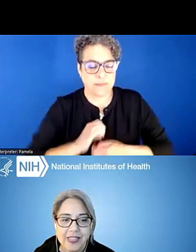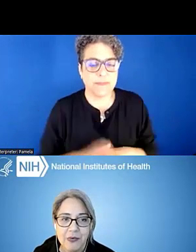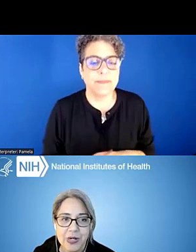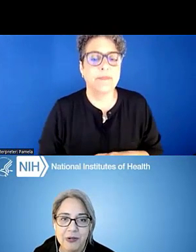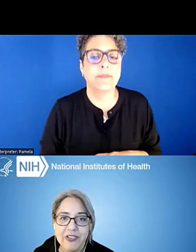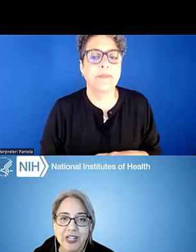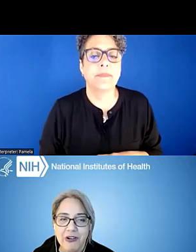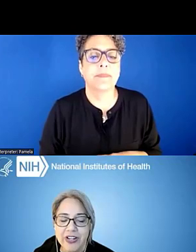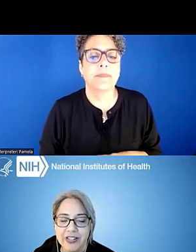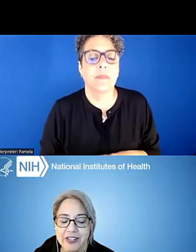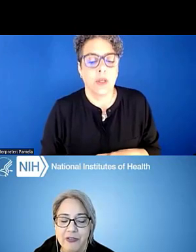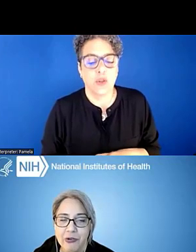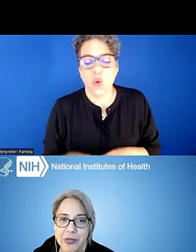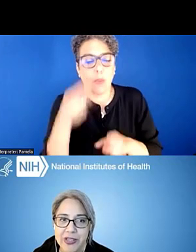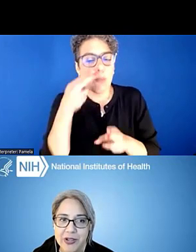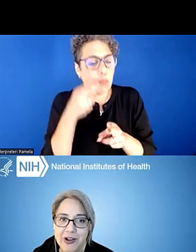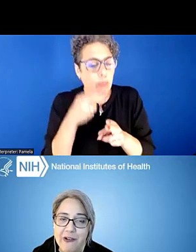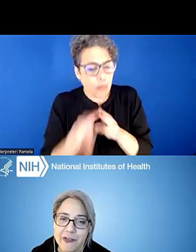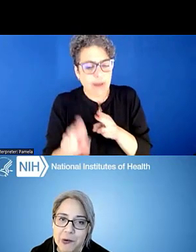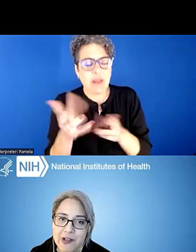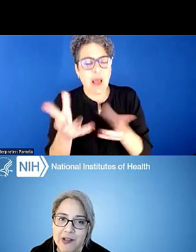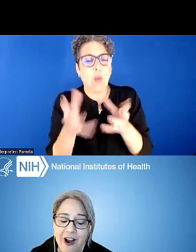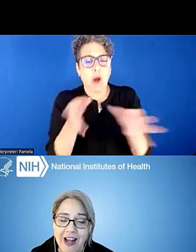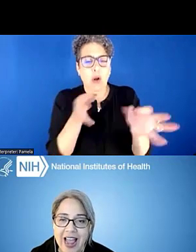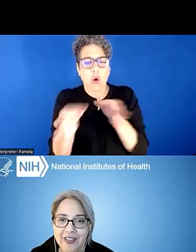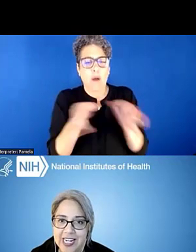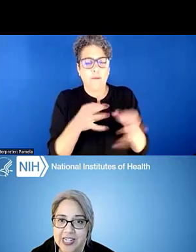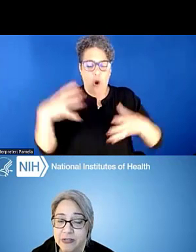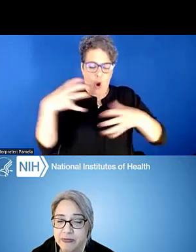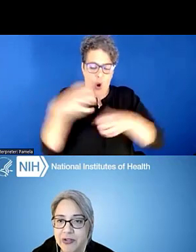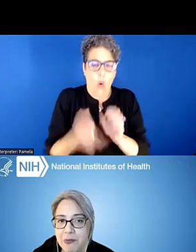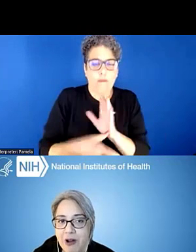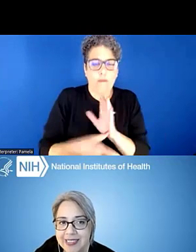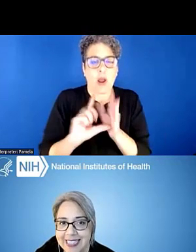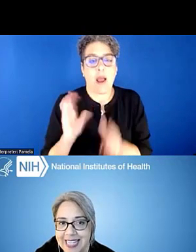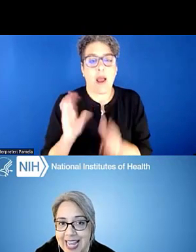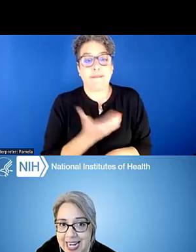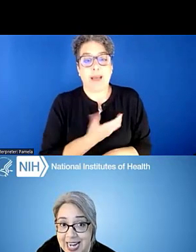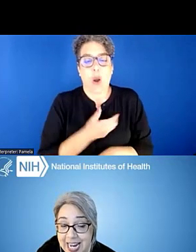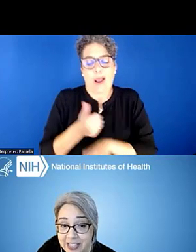So want to briefly go over with you the overview of our allegation review process at the NIH.